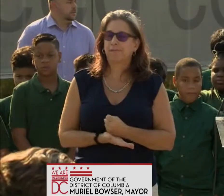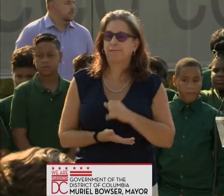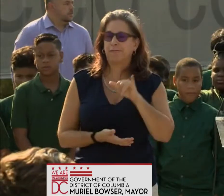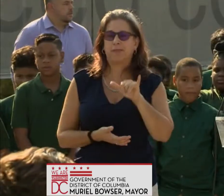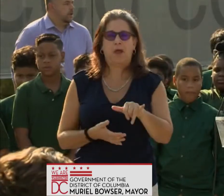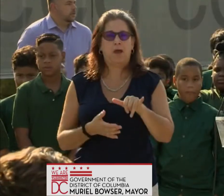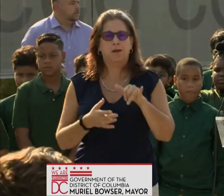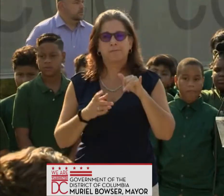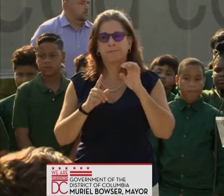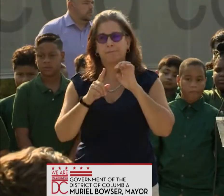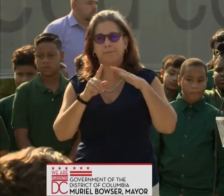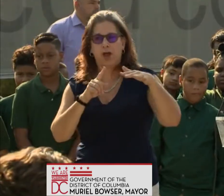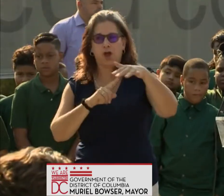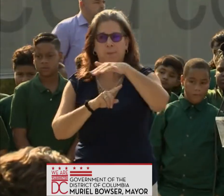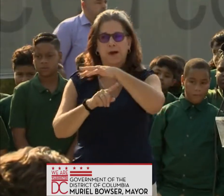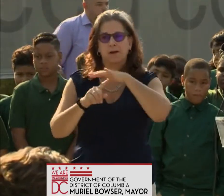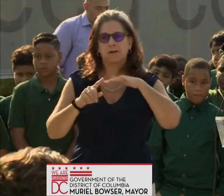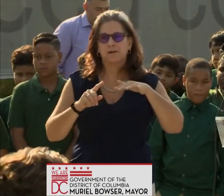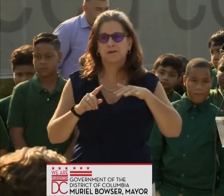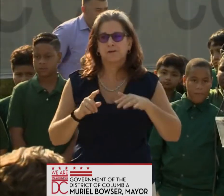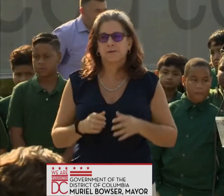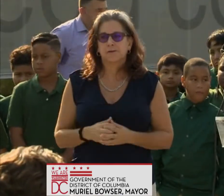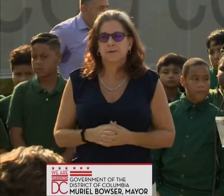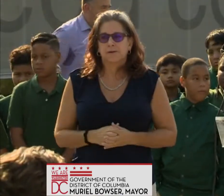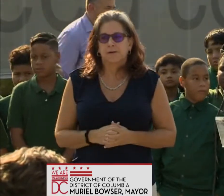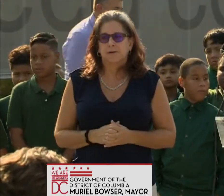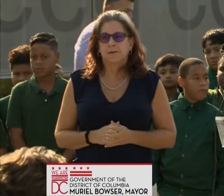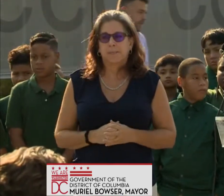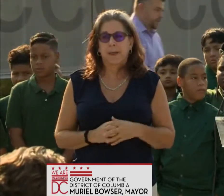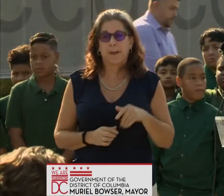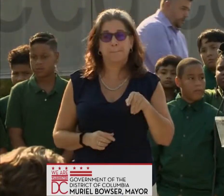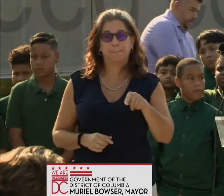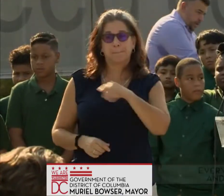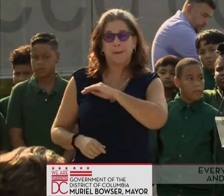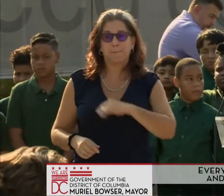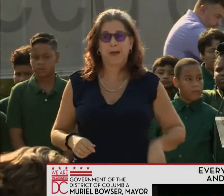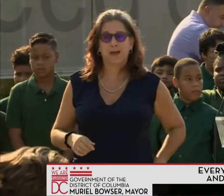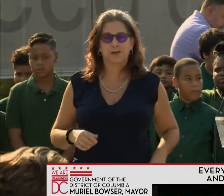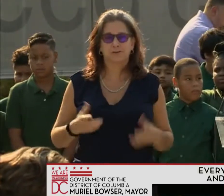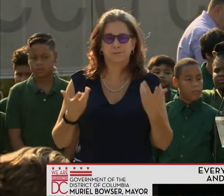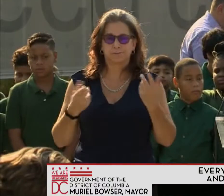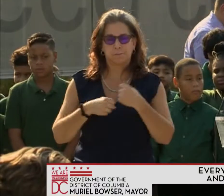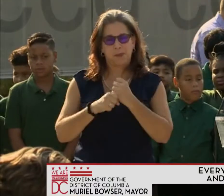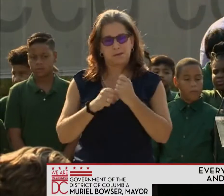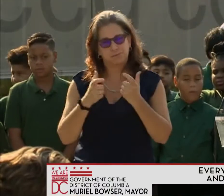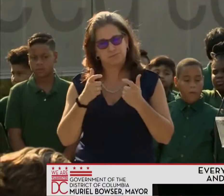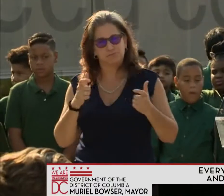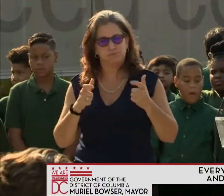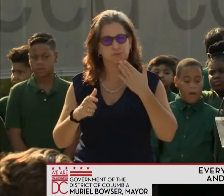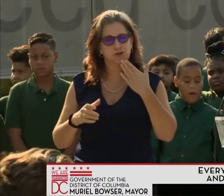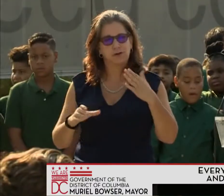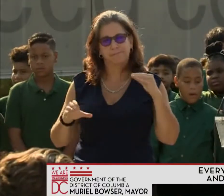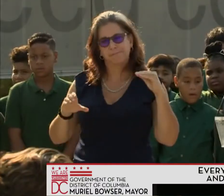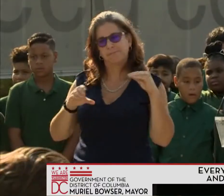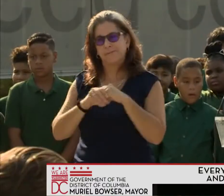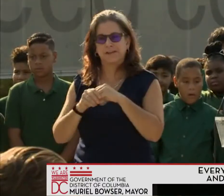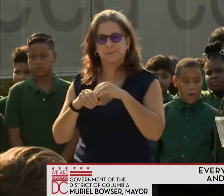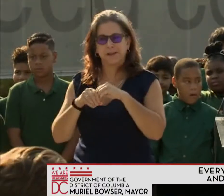the city for making such a strong investment in Murray Reid elementary school by leading this mod zatia n-- and i want to thank Chancellor